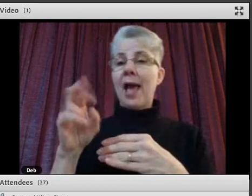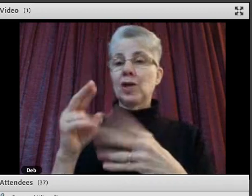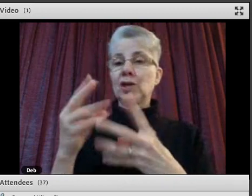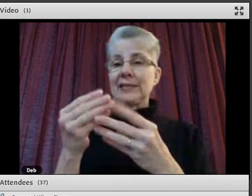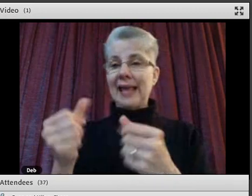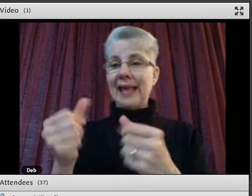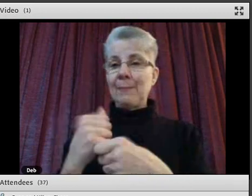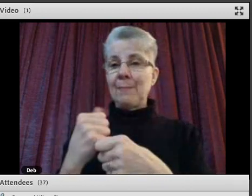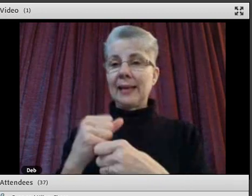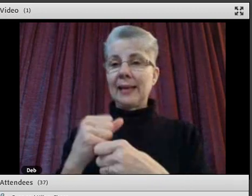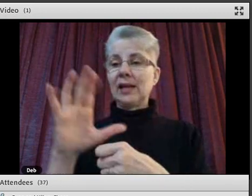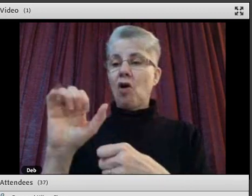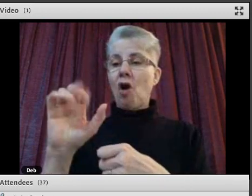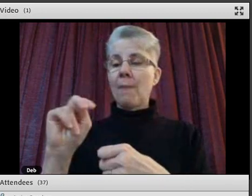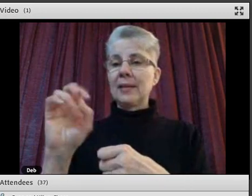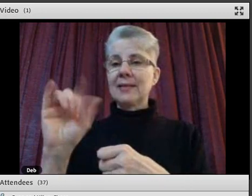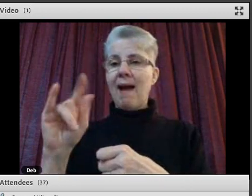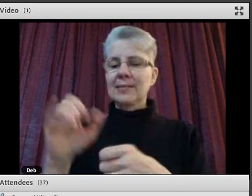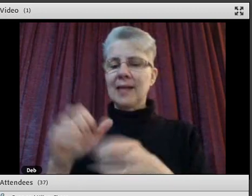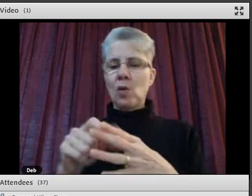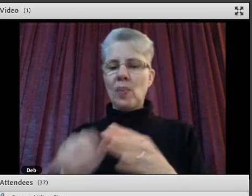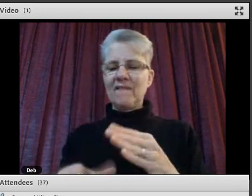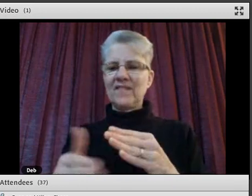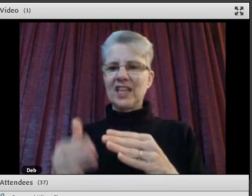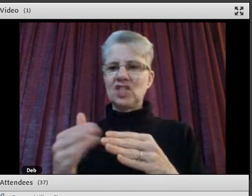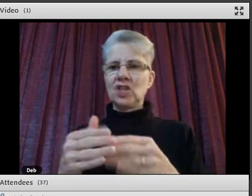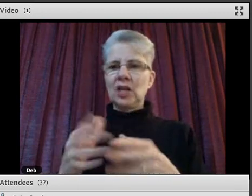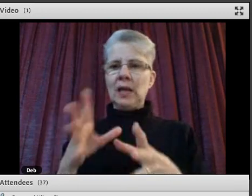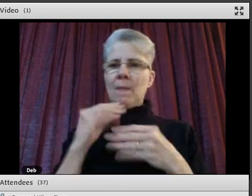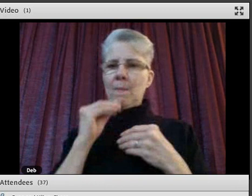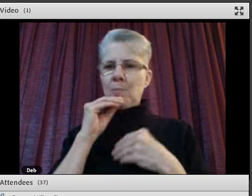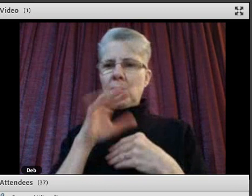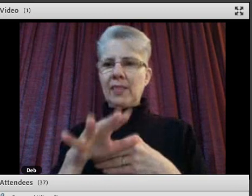or the fish exhaling carbon dioxide or the bugs and worms exhaling,